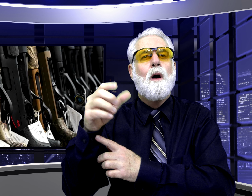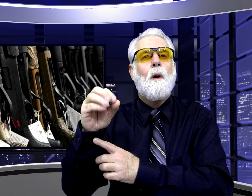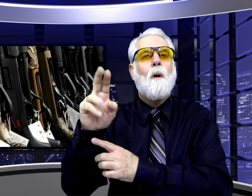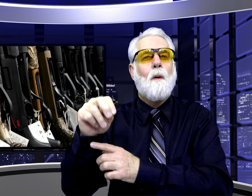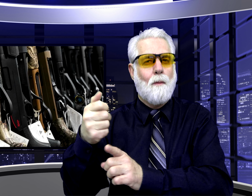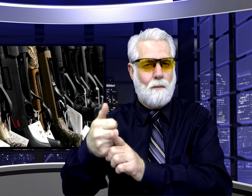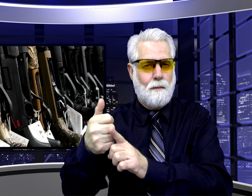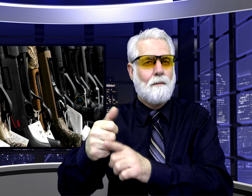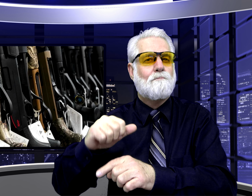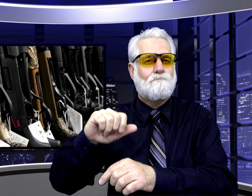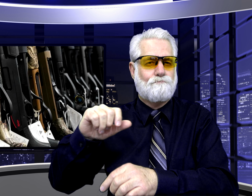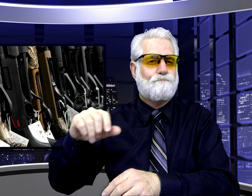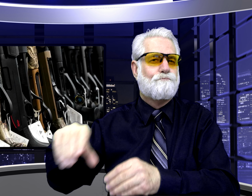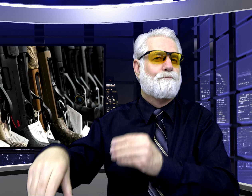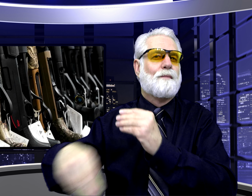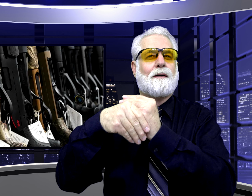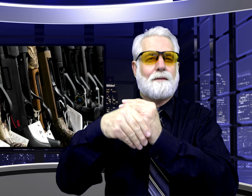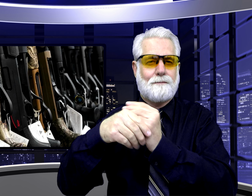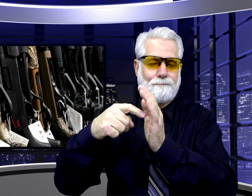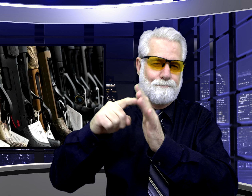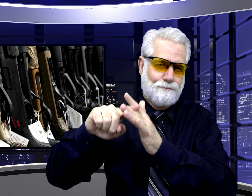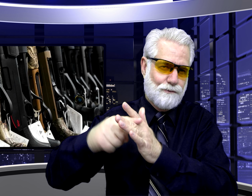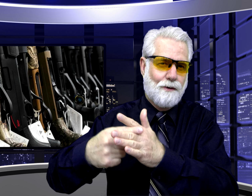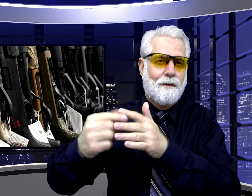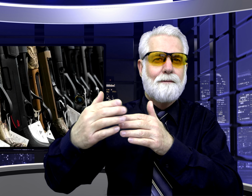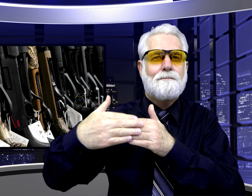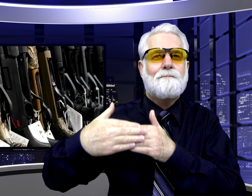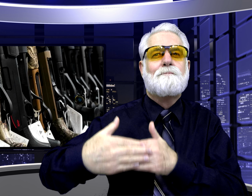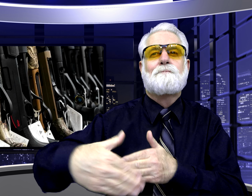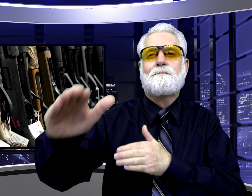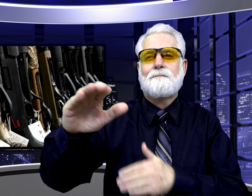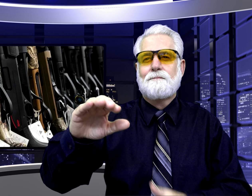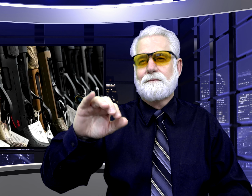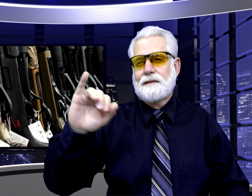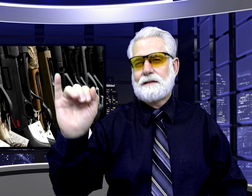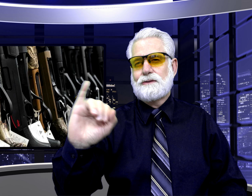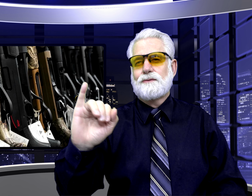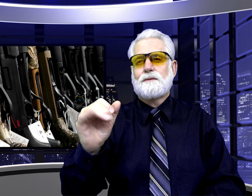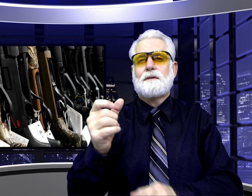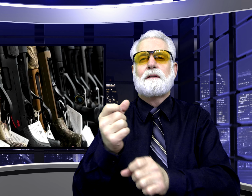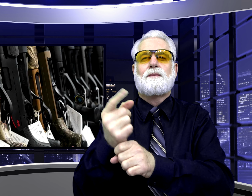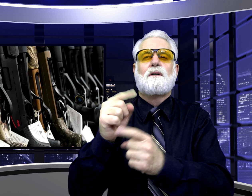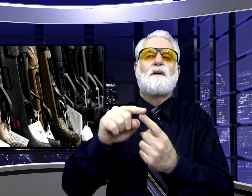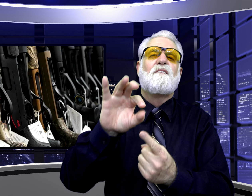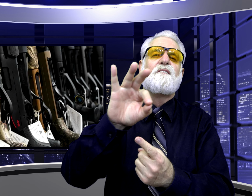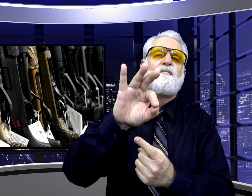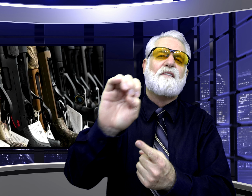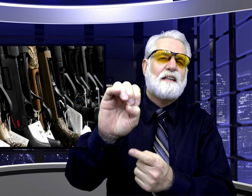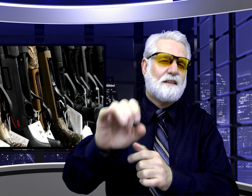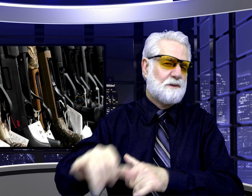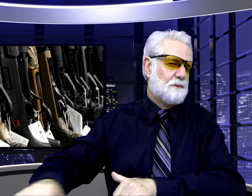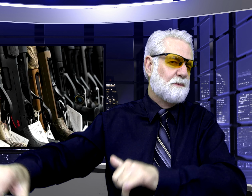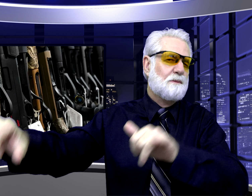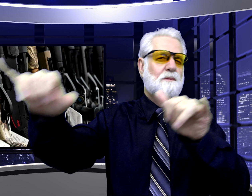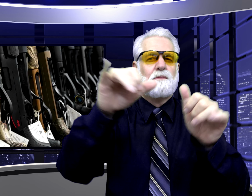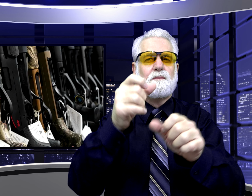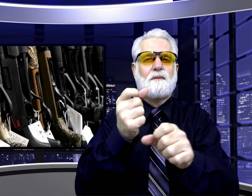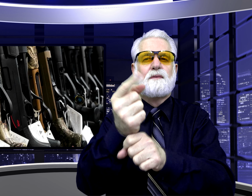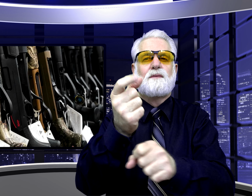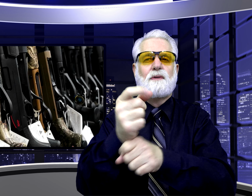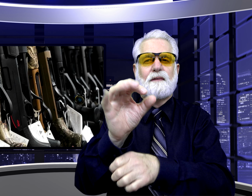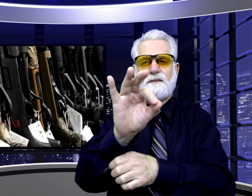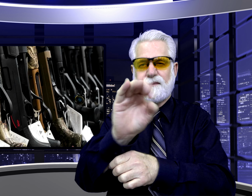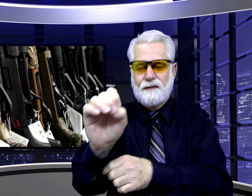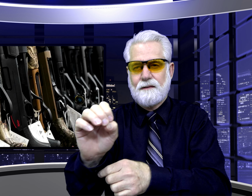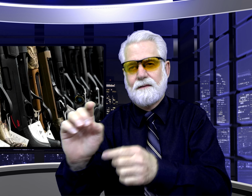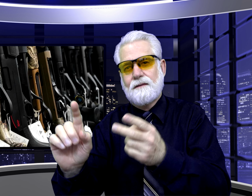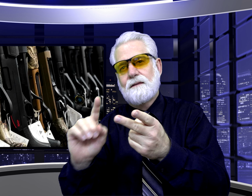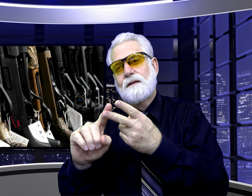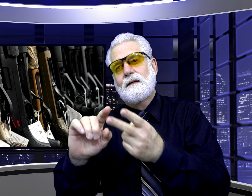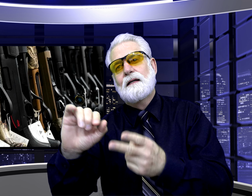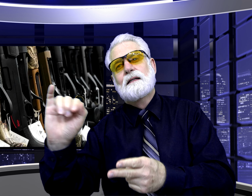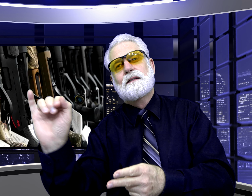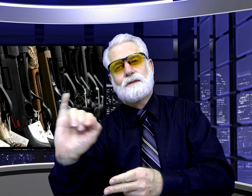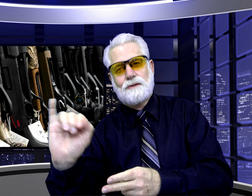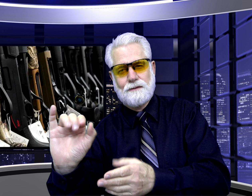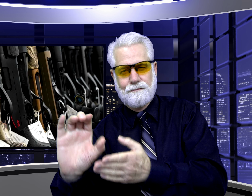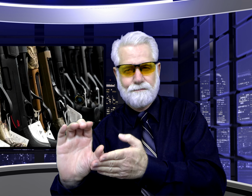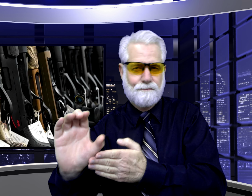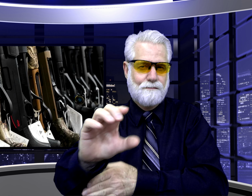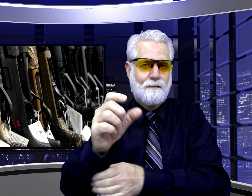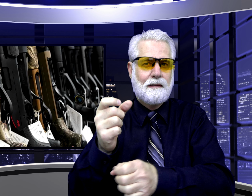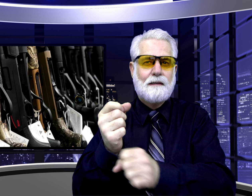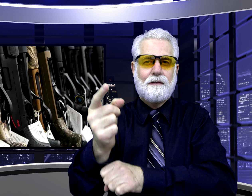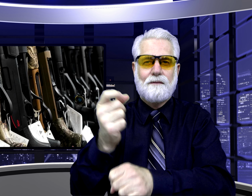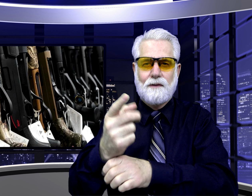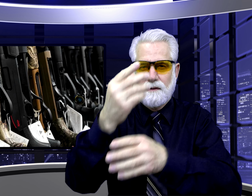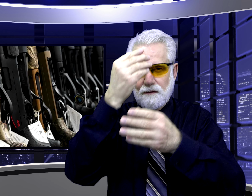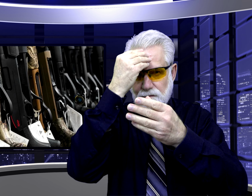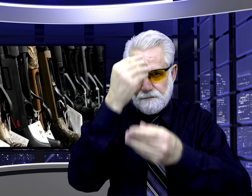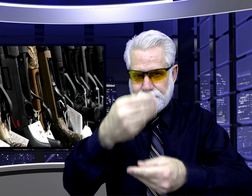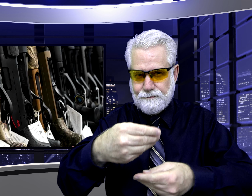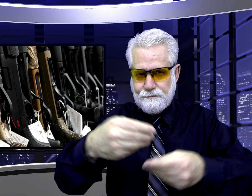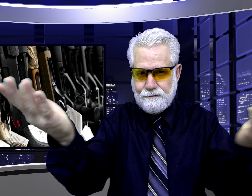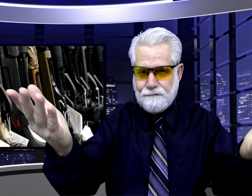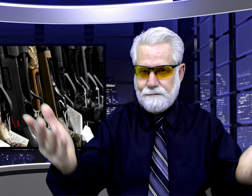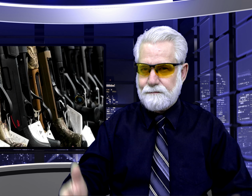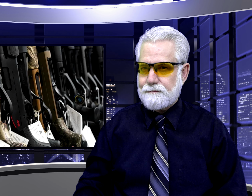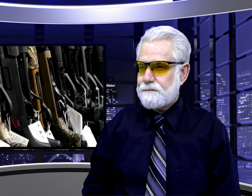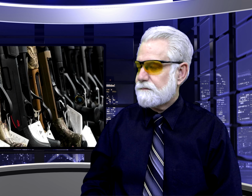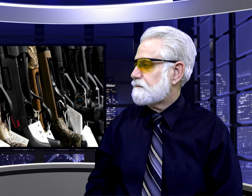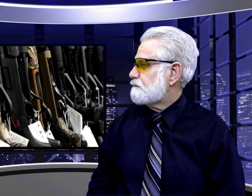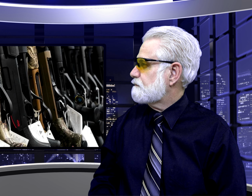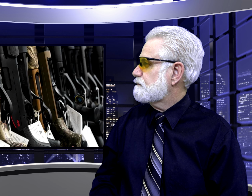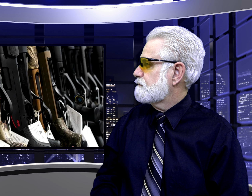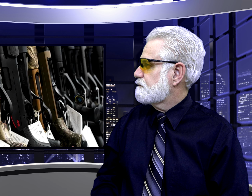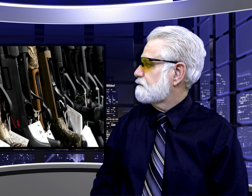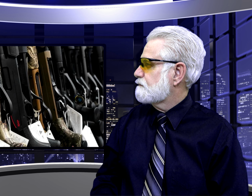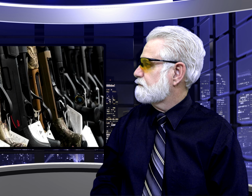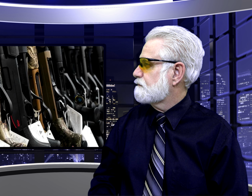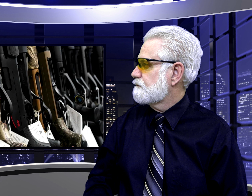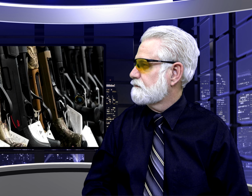Gun owners have to start carrying insurance and every year there’s a fee and an insurance. Just letting you know.